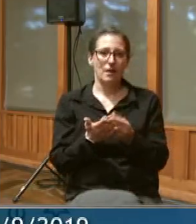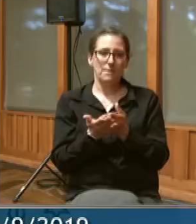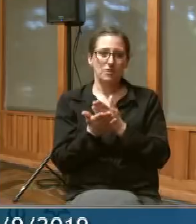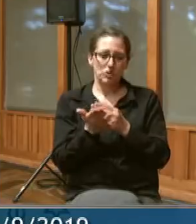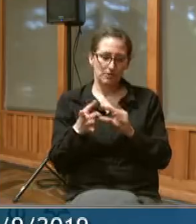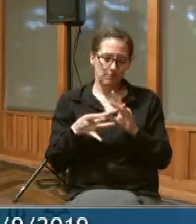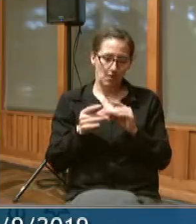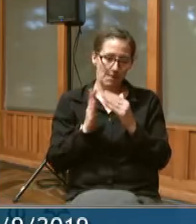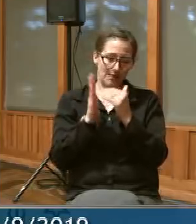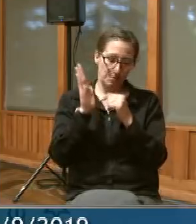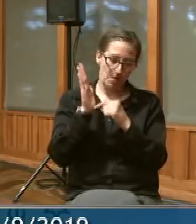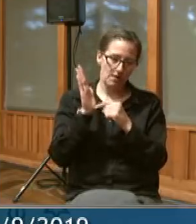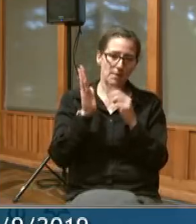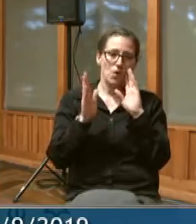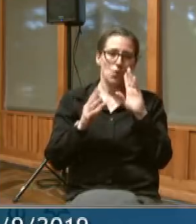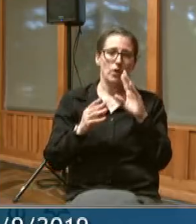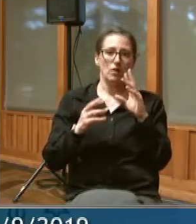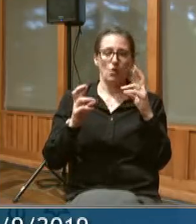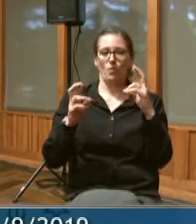INCLUDE IN MY BUDGET FUNDING FOR A 311 SYSTEM WITH A BUDGET NOTE